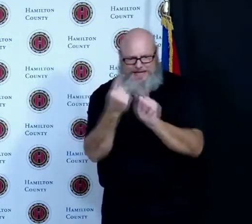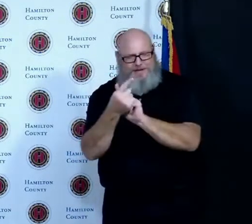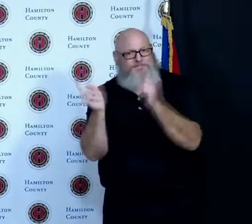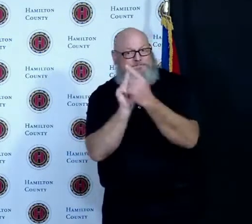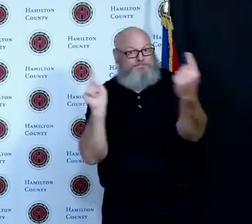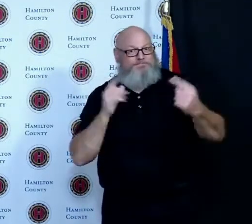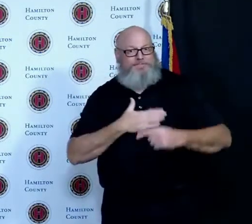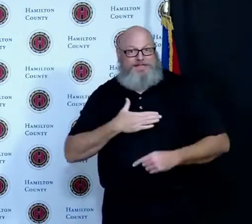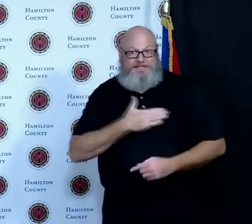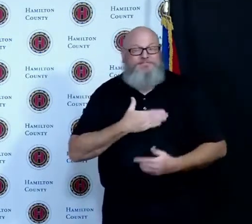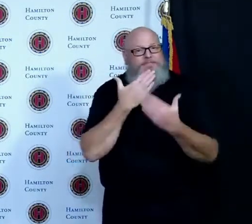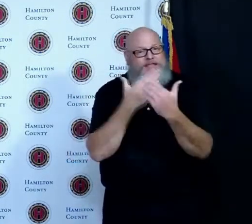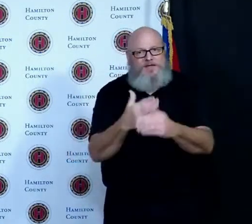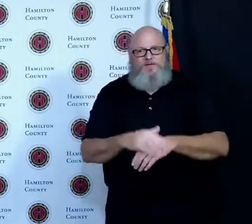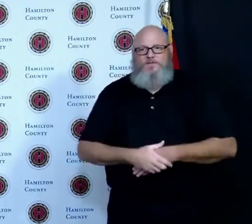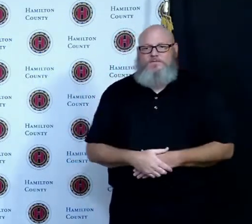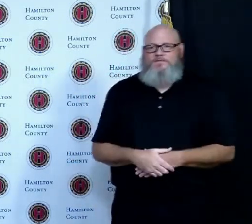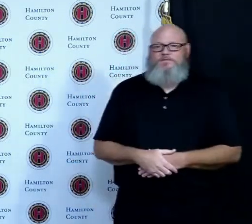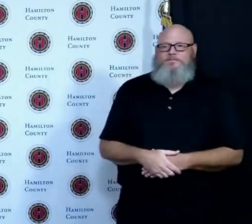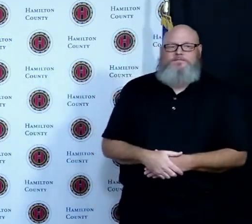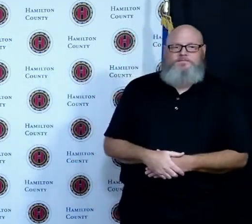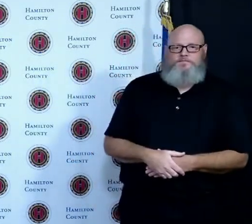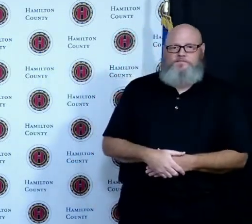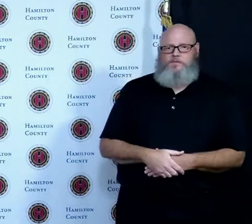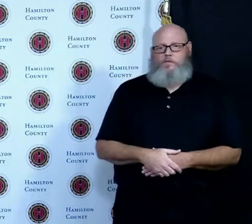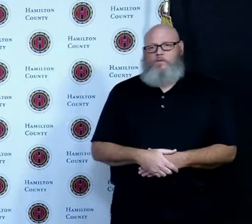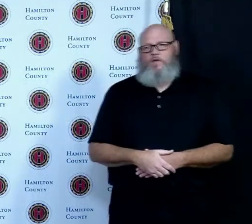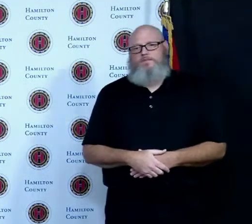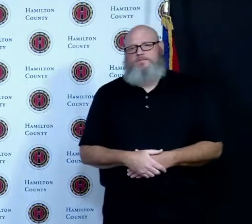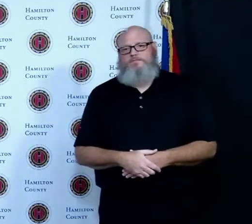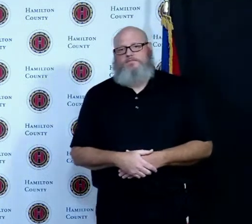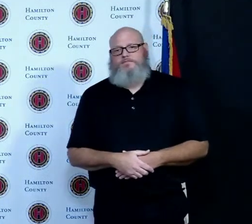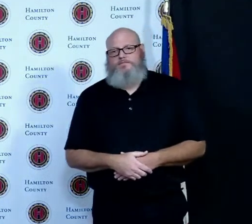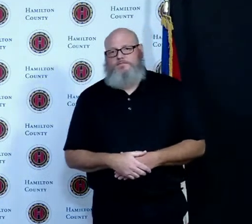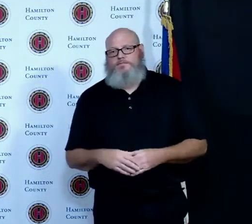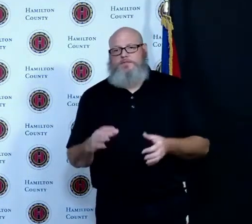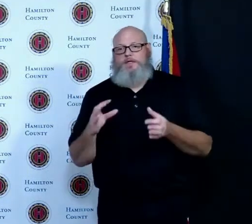thank you Greg and I just do want to comment I think you're being a little modest about the